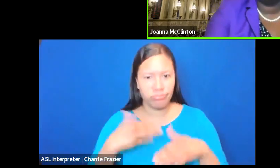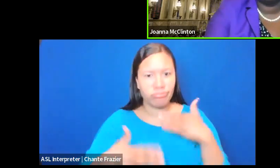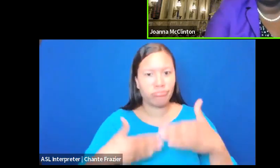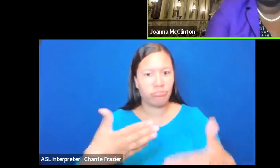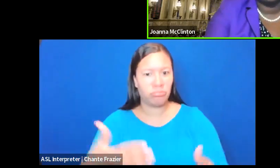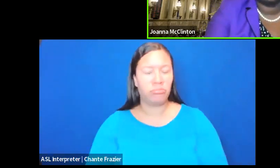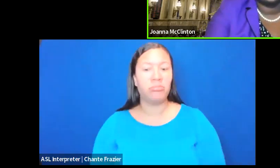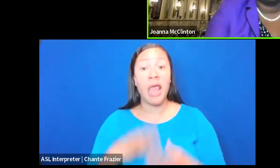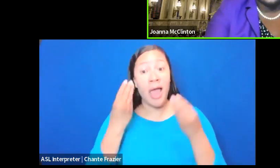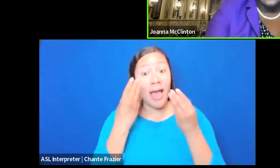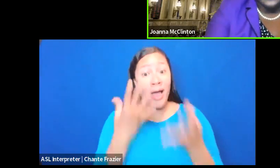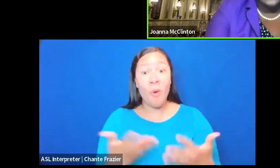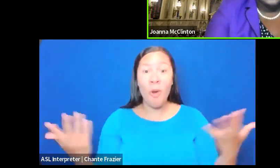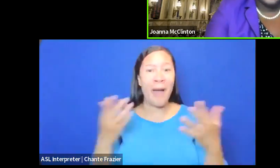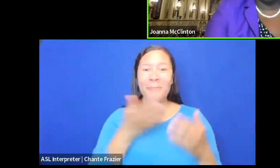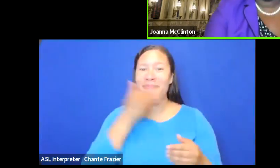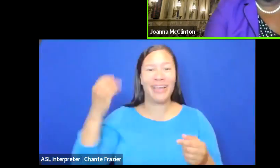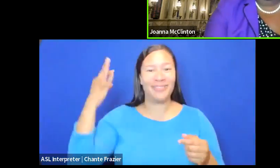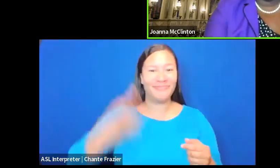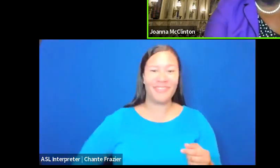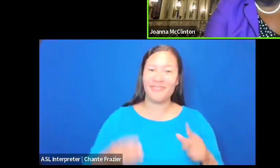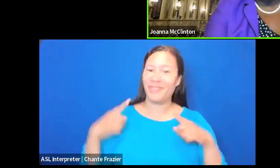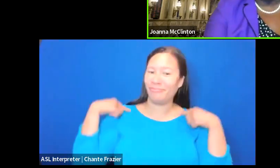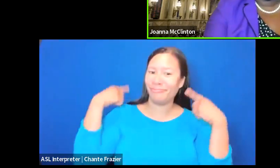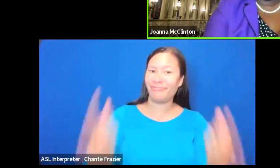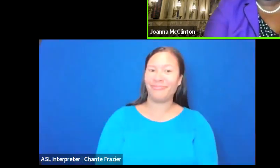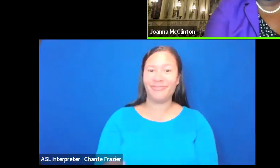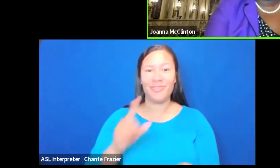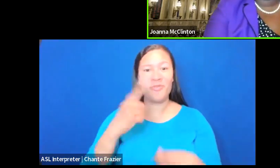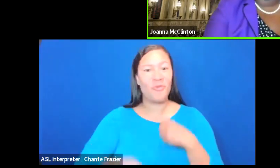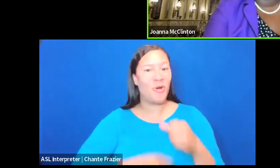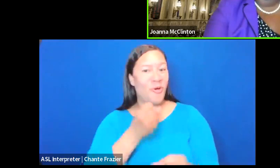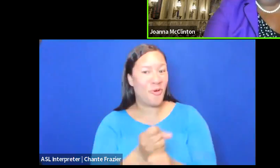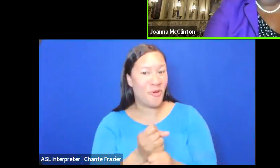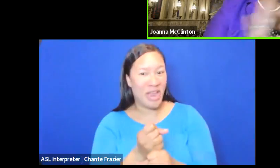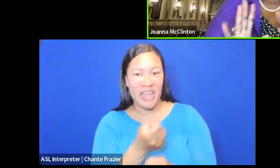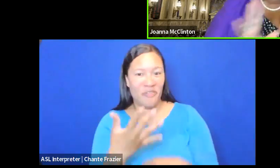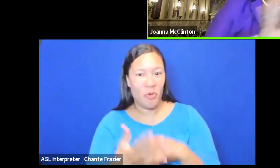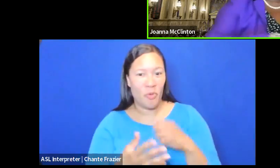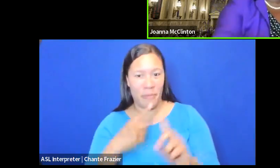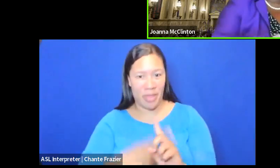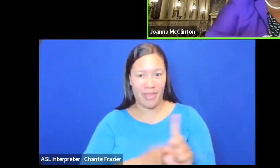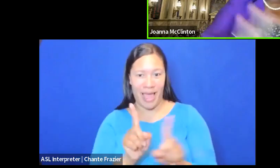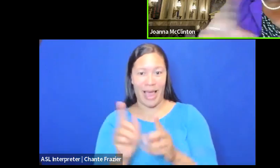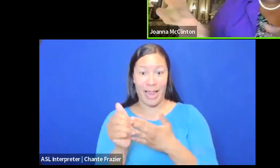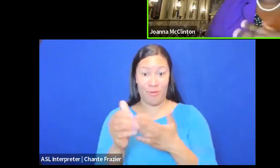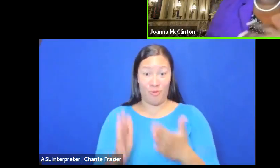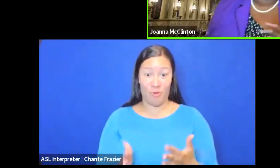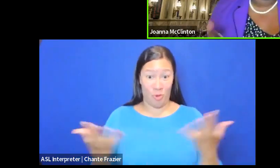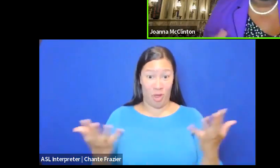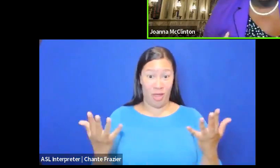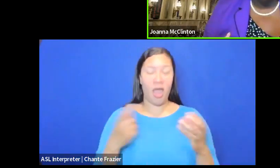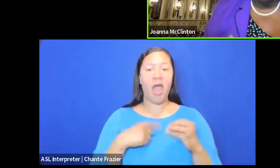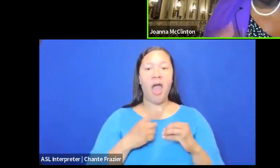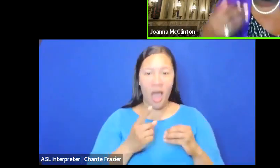drop everything we think we know and open up our ears so we can hear somebody else's experience. So we can learn.